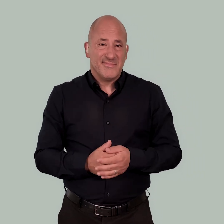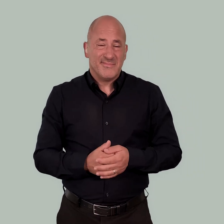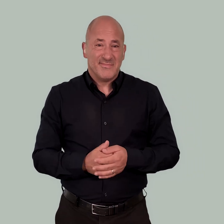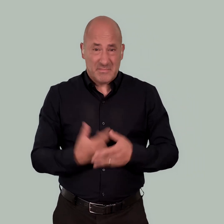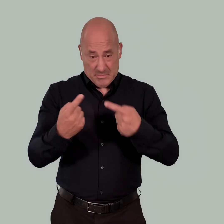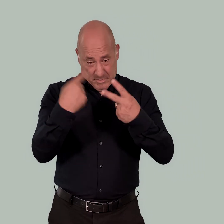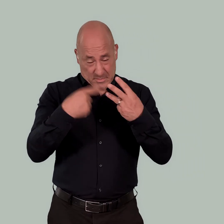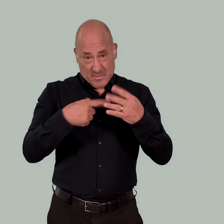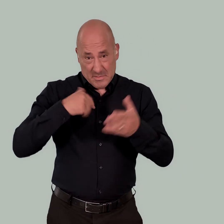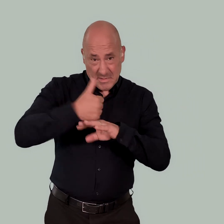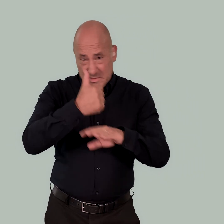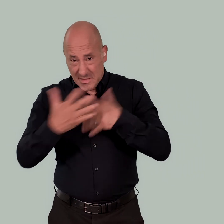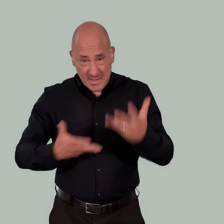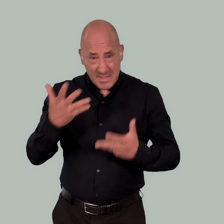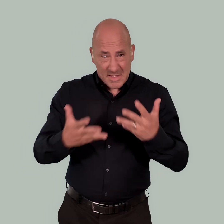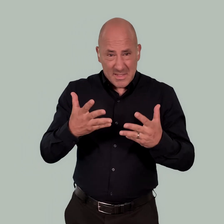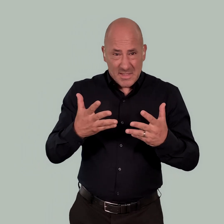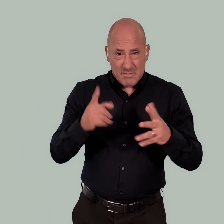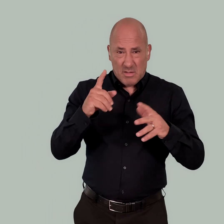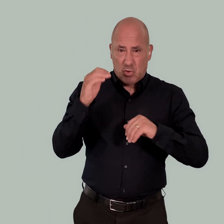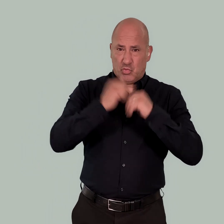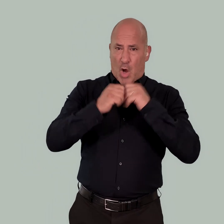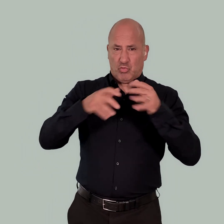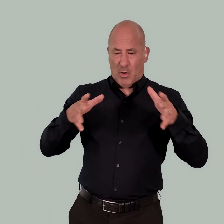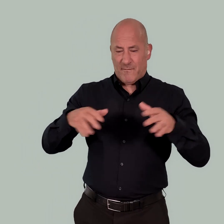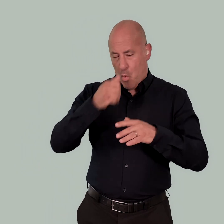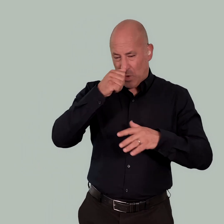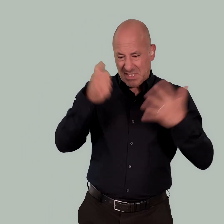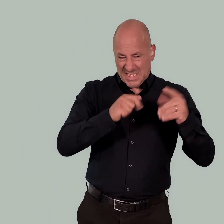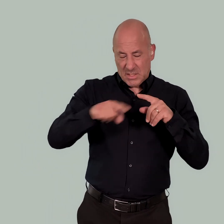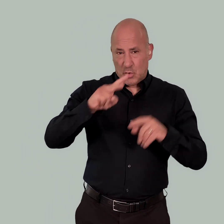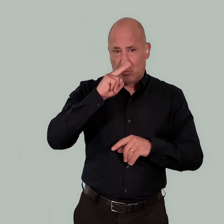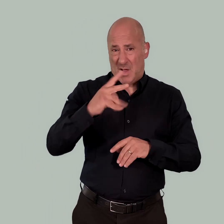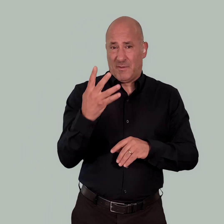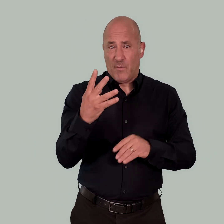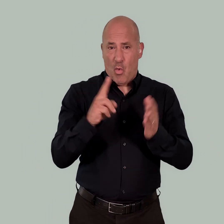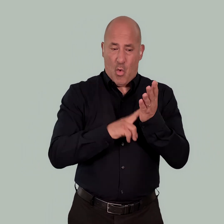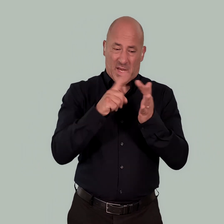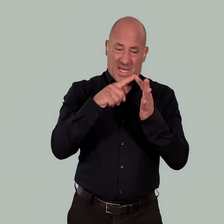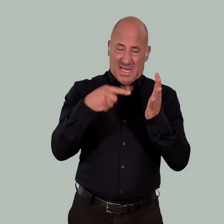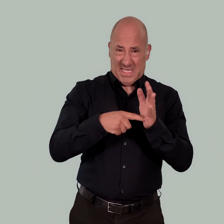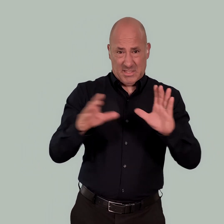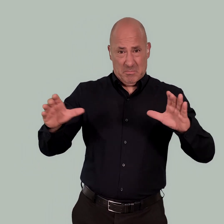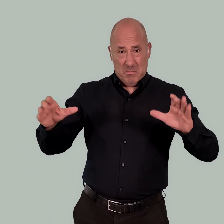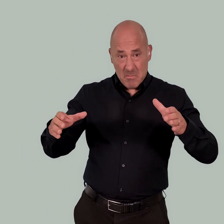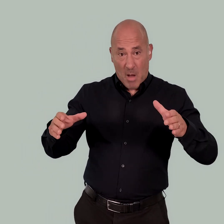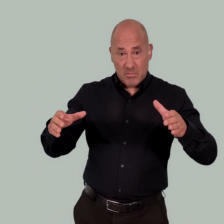667. Despite these interventions, the structural 16-24 NEET rate